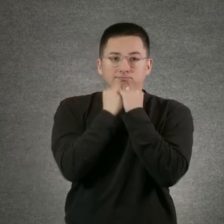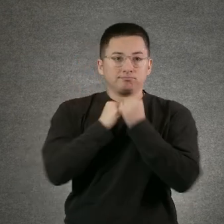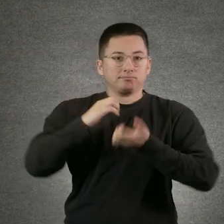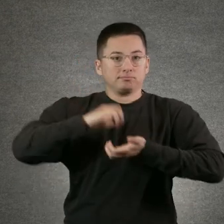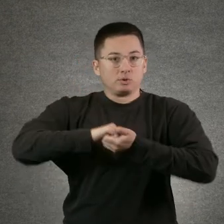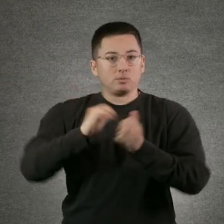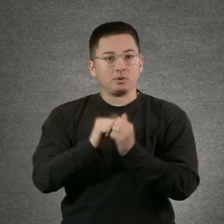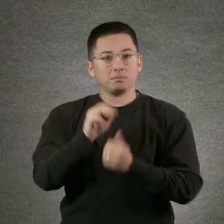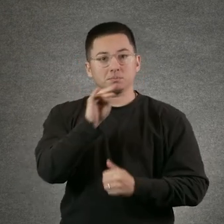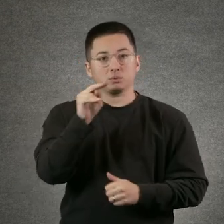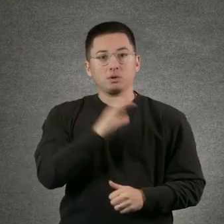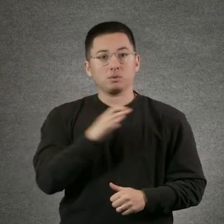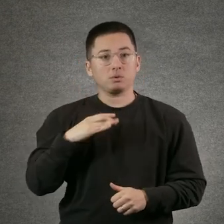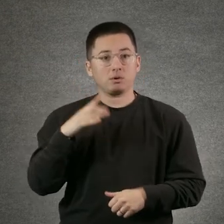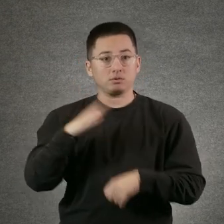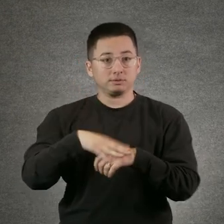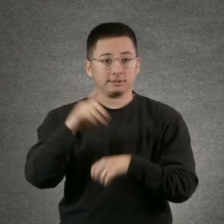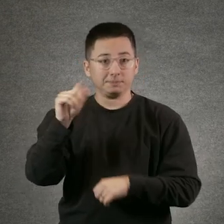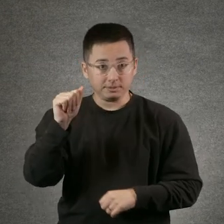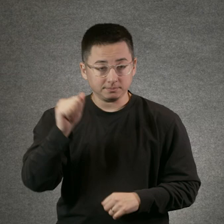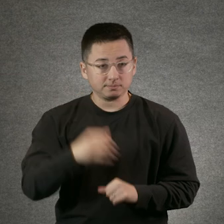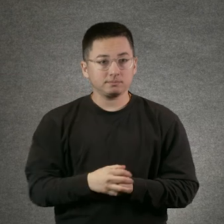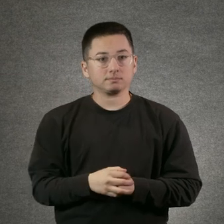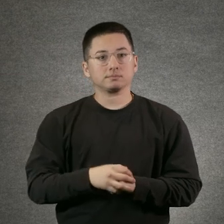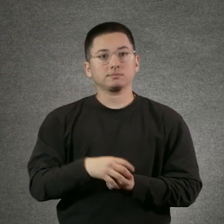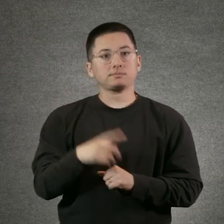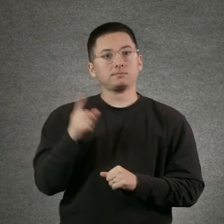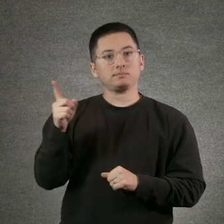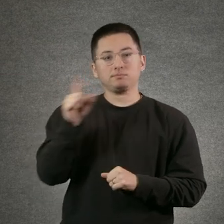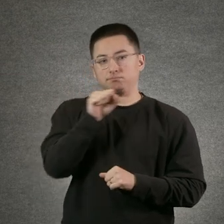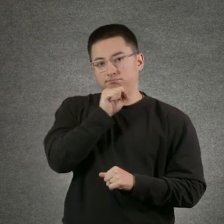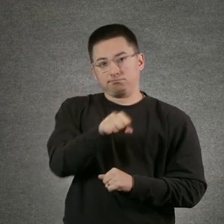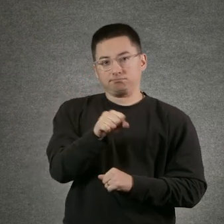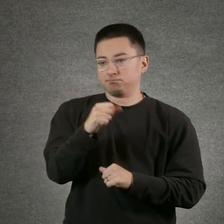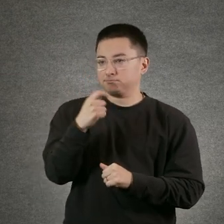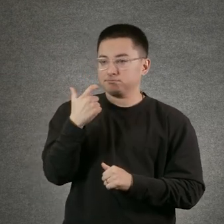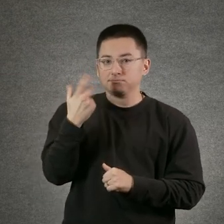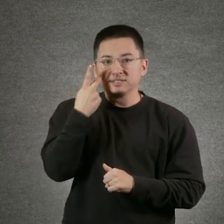Master loved his partnership with the Minnesota Council on Disability.